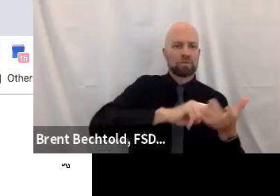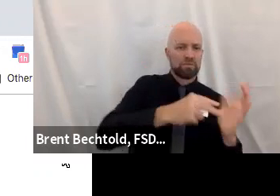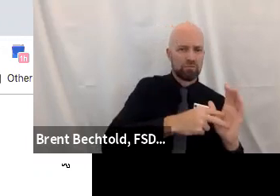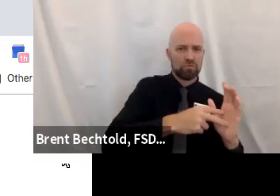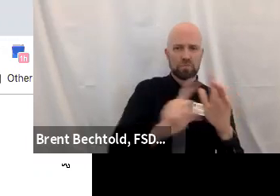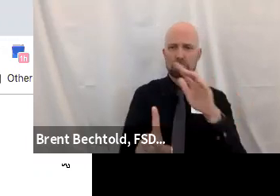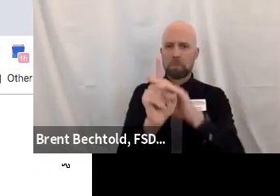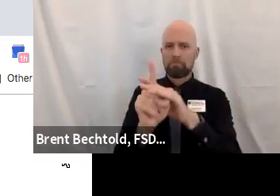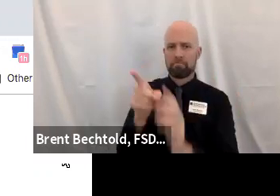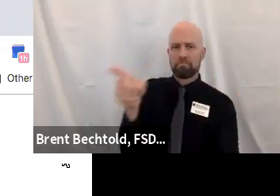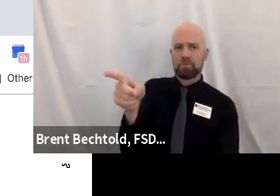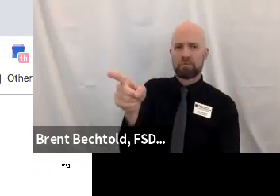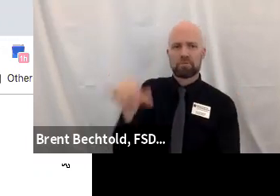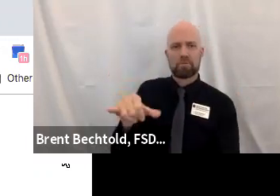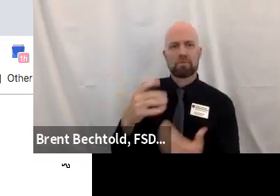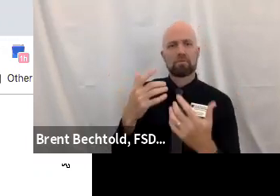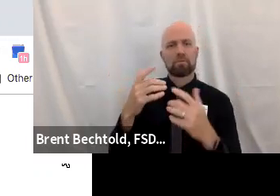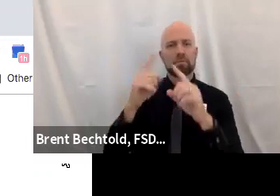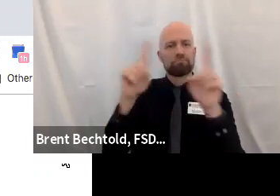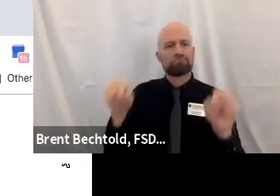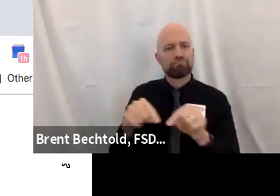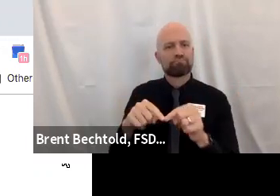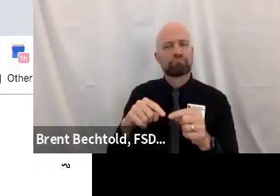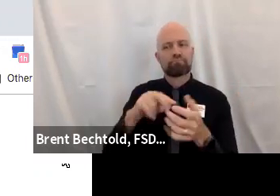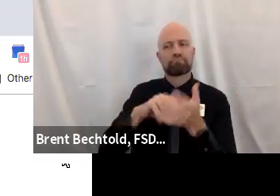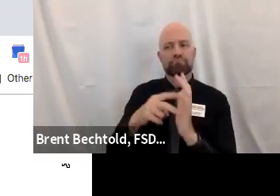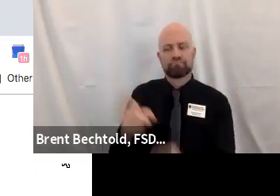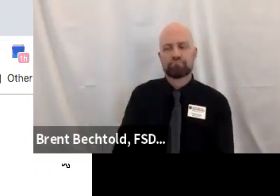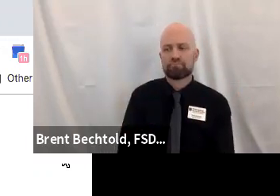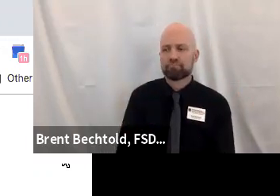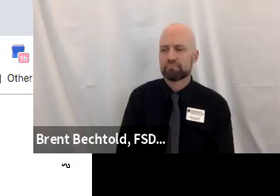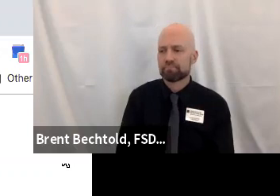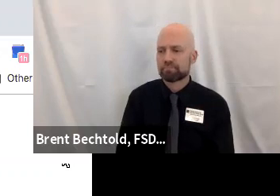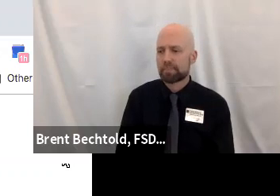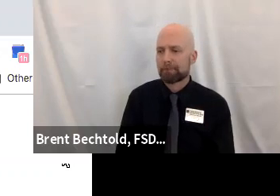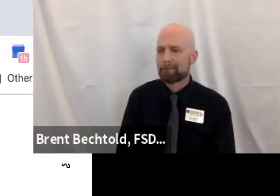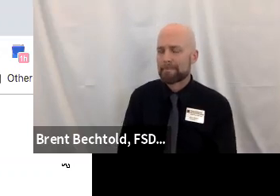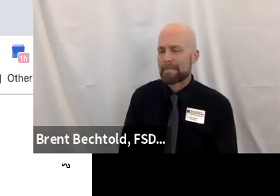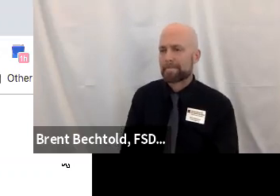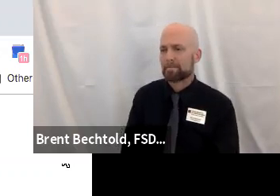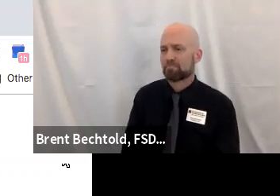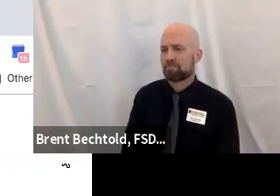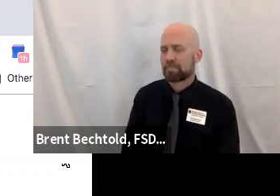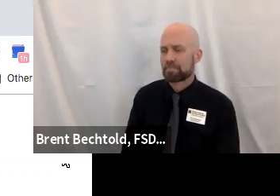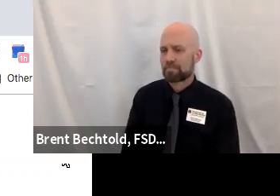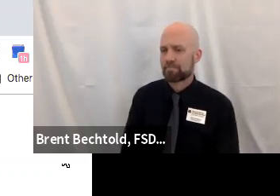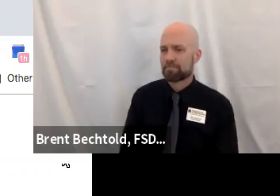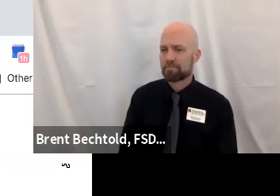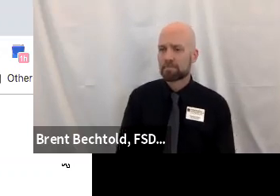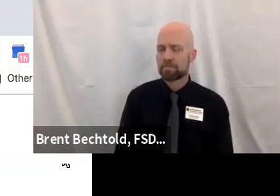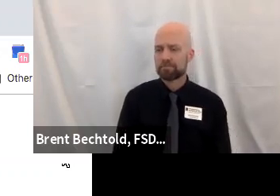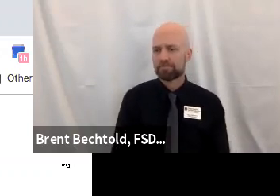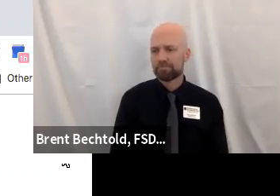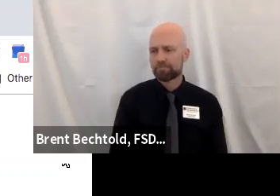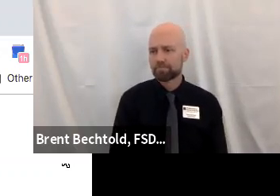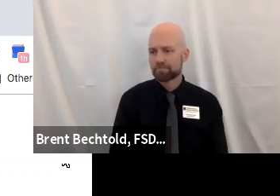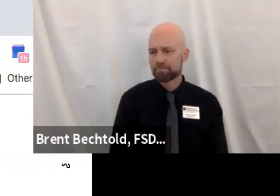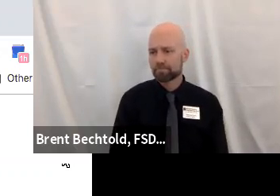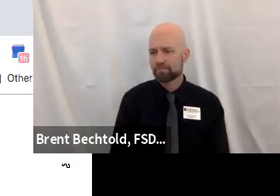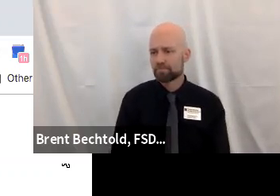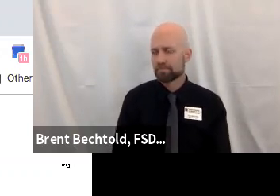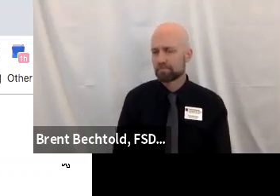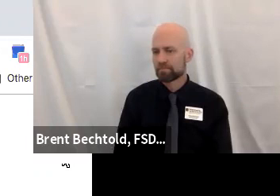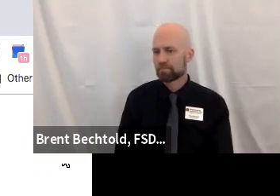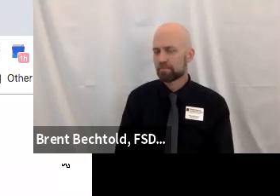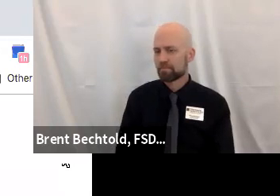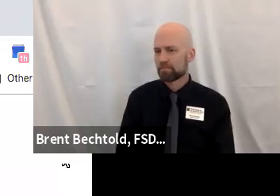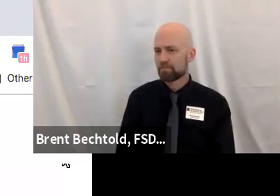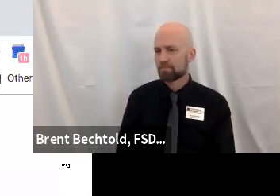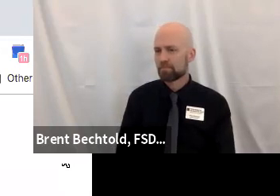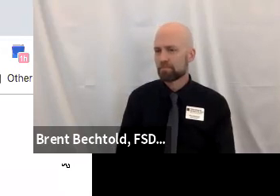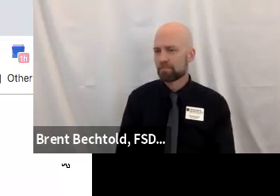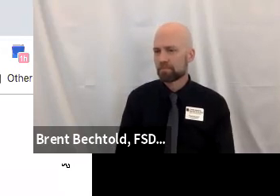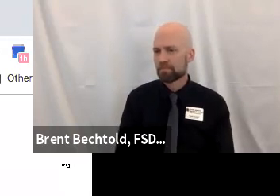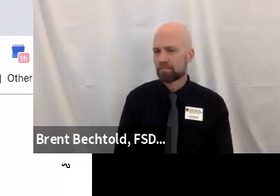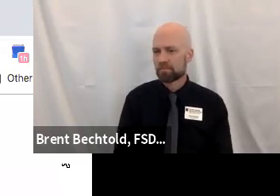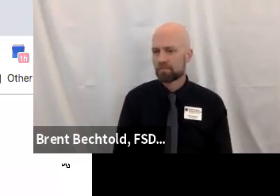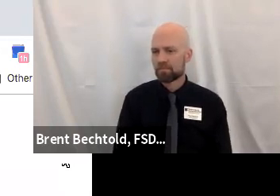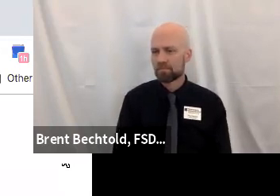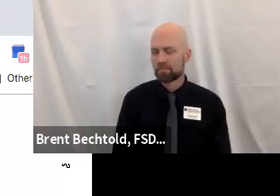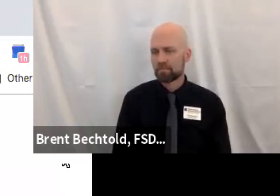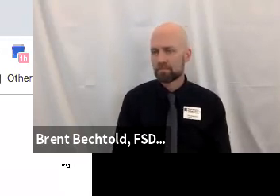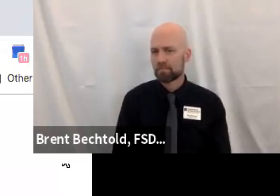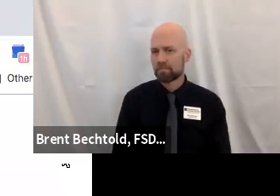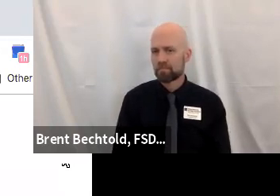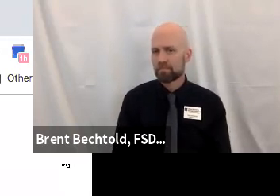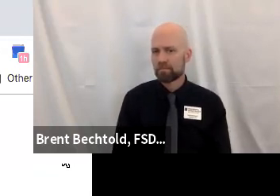missing from your definition that is shown here in the chart.